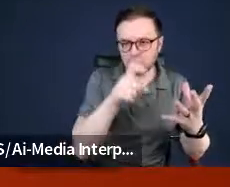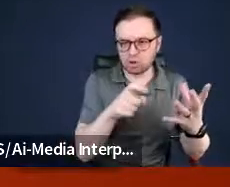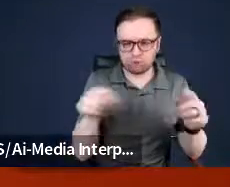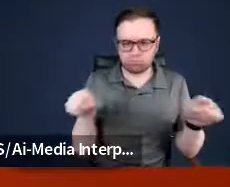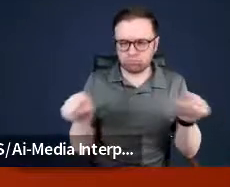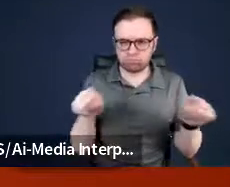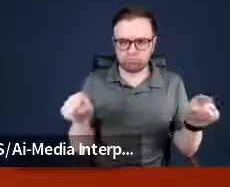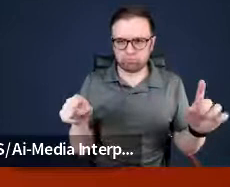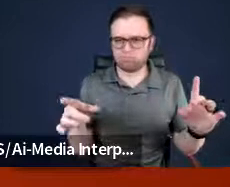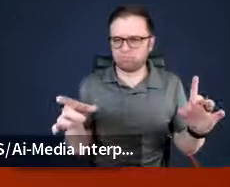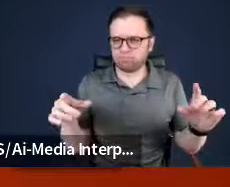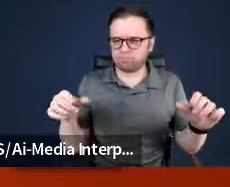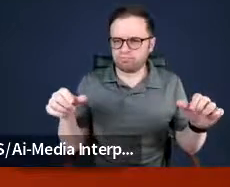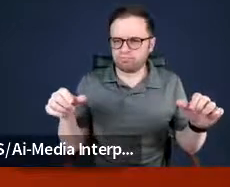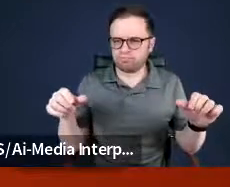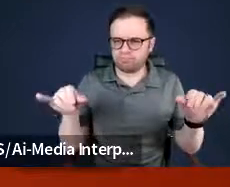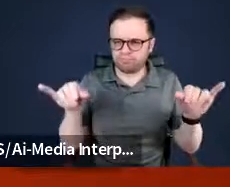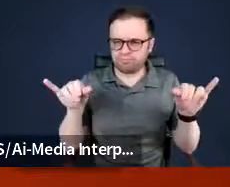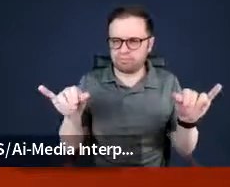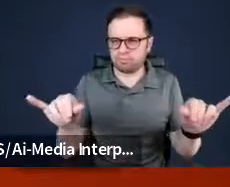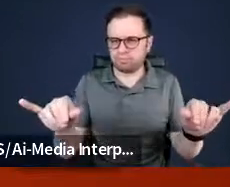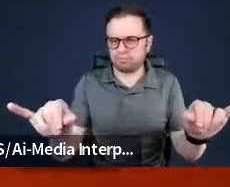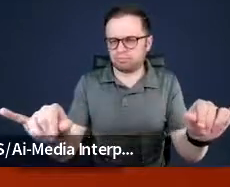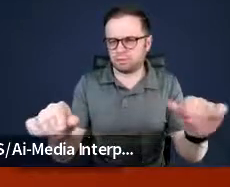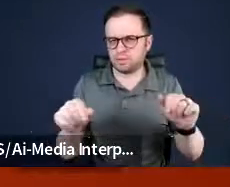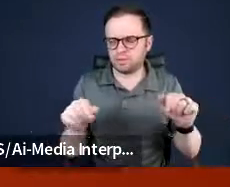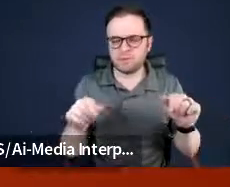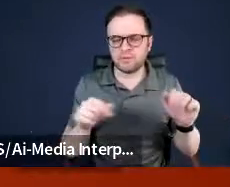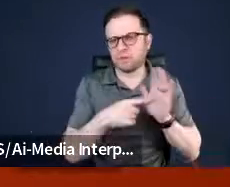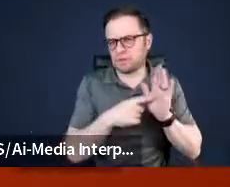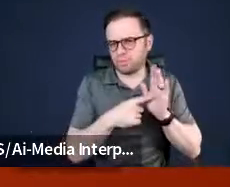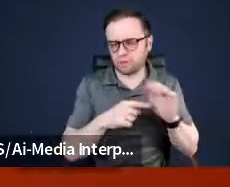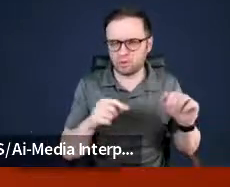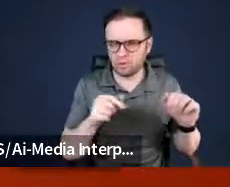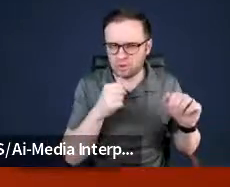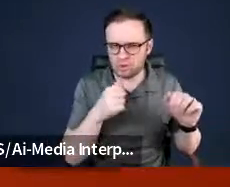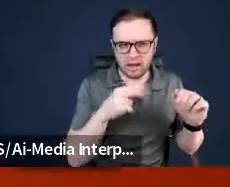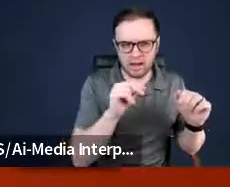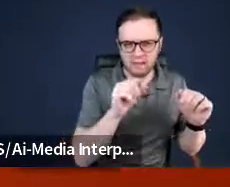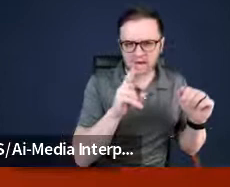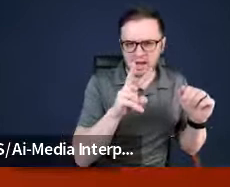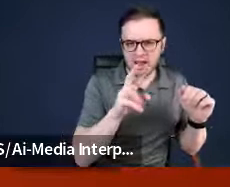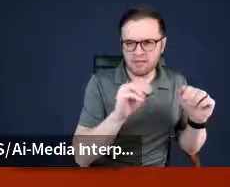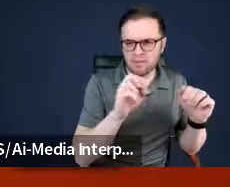see or hear or use of a traditional mouse, all of the element in the IT solution need to be accessible.